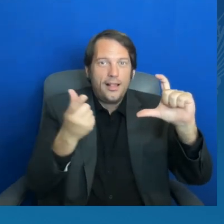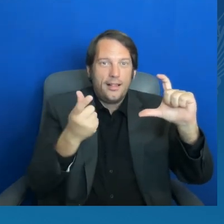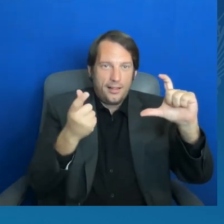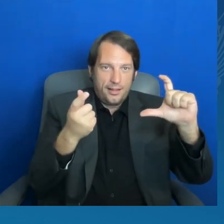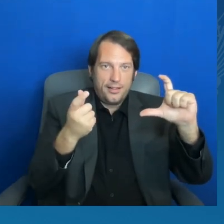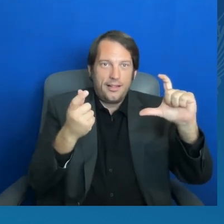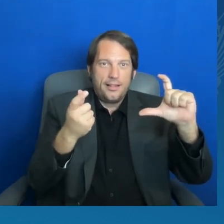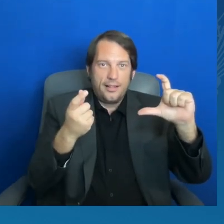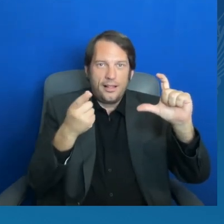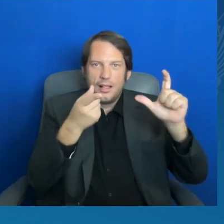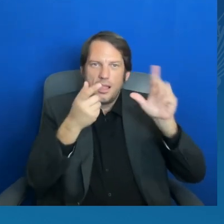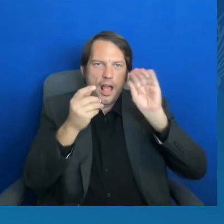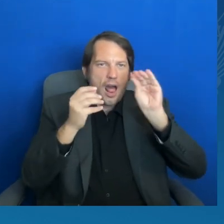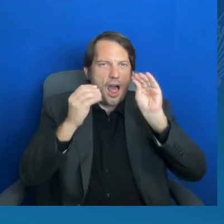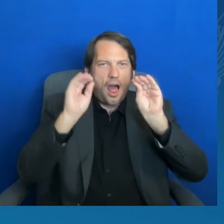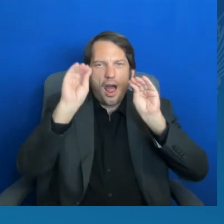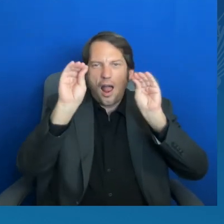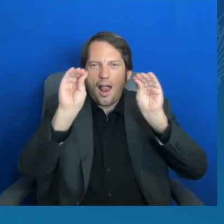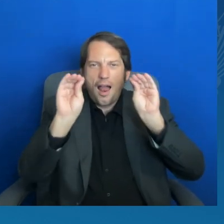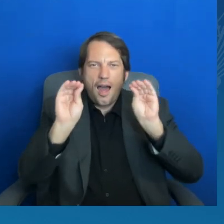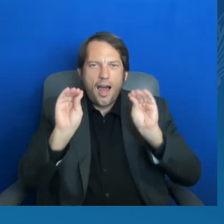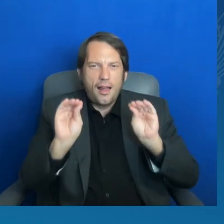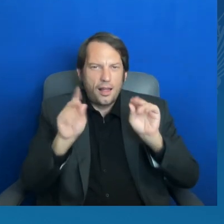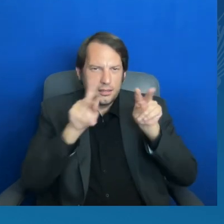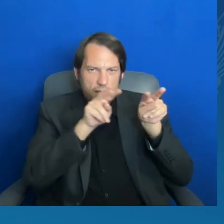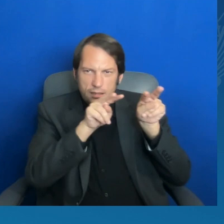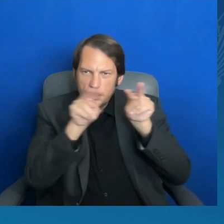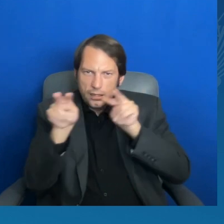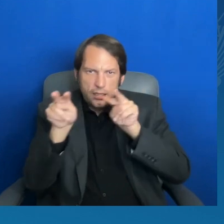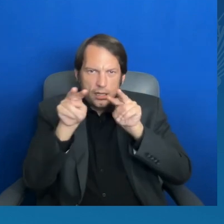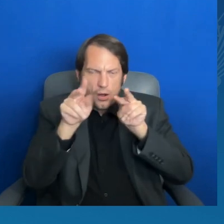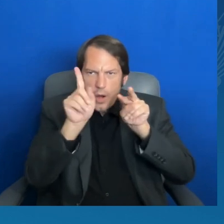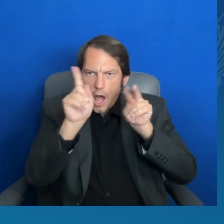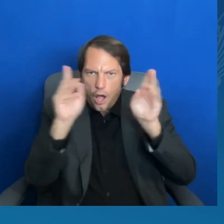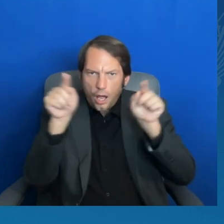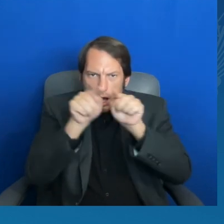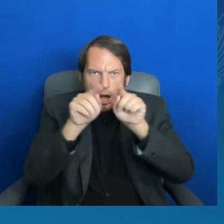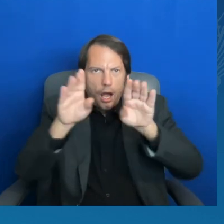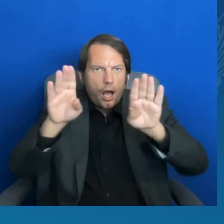So we've -- I've prepared and I've asked my team to prepare a Venn diagram on